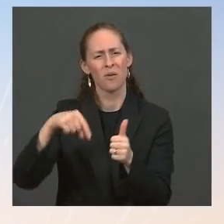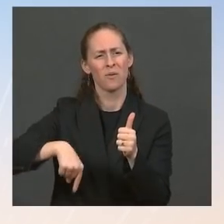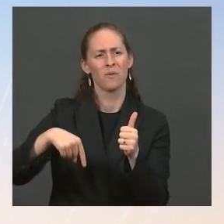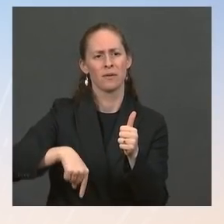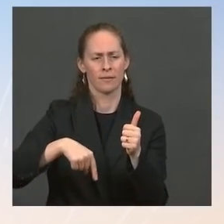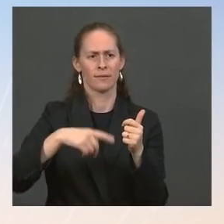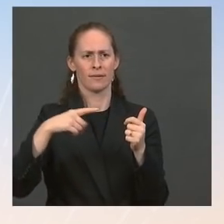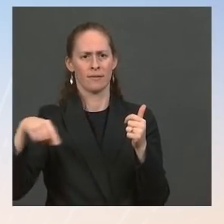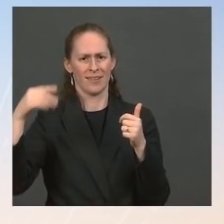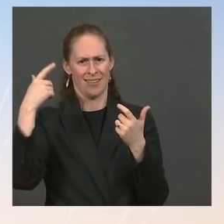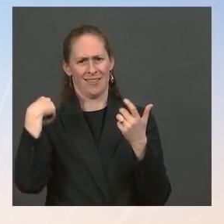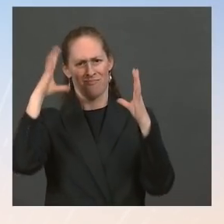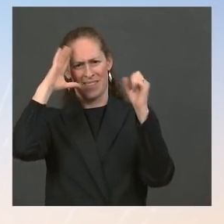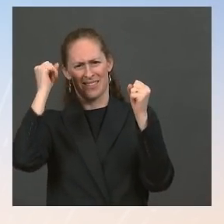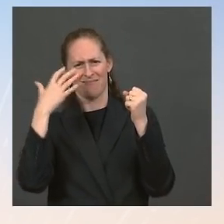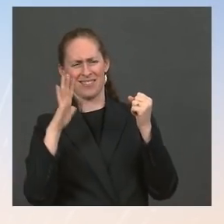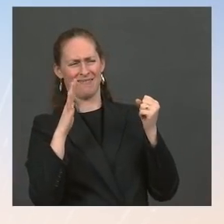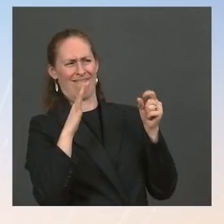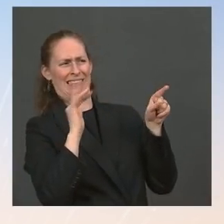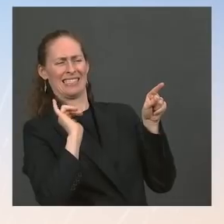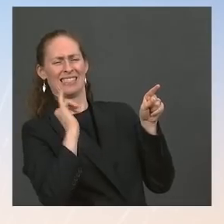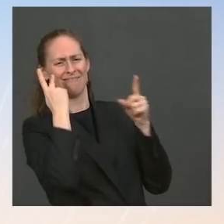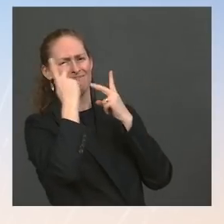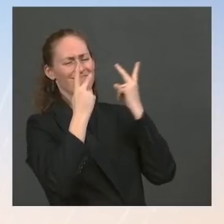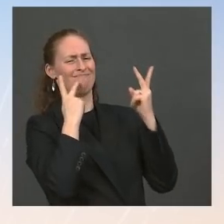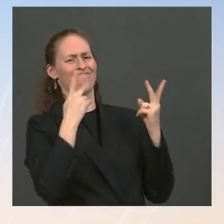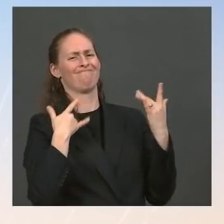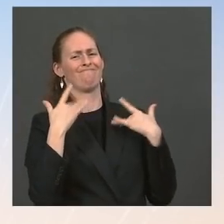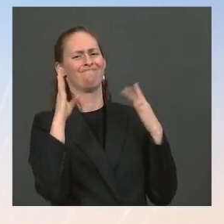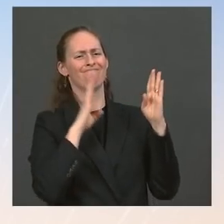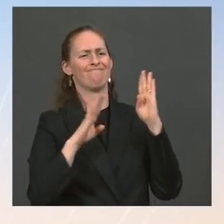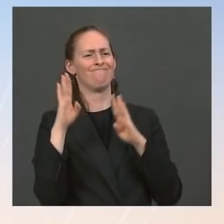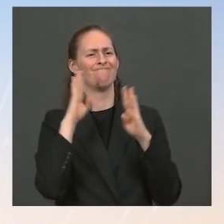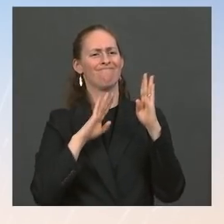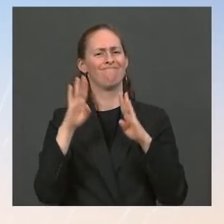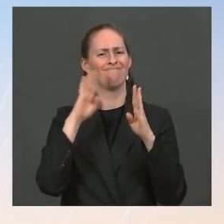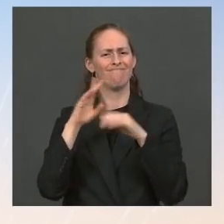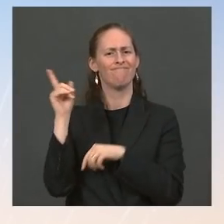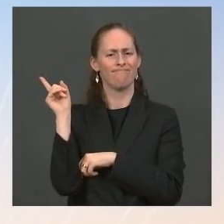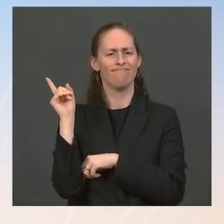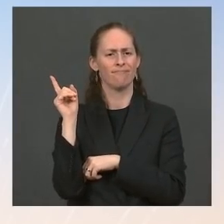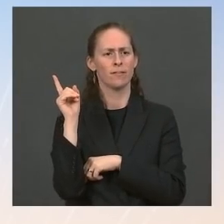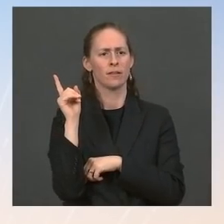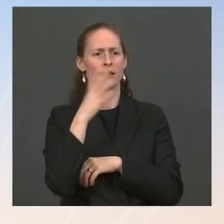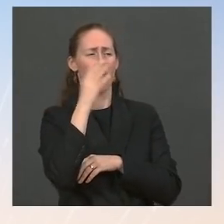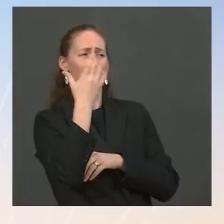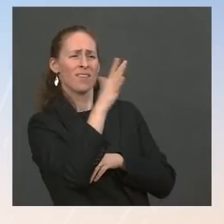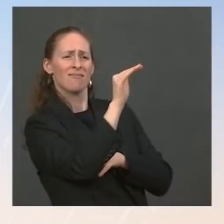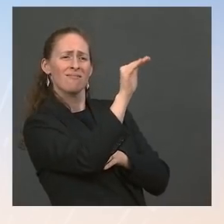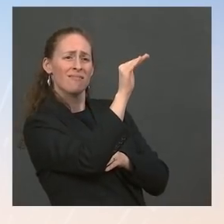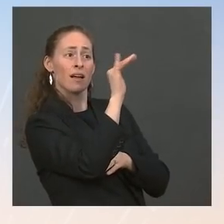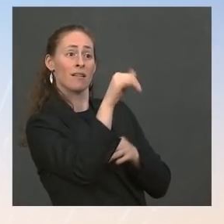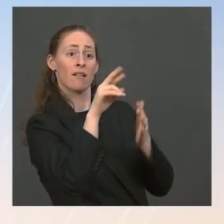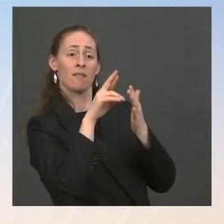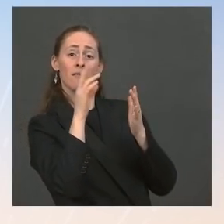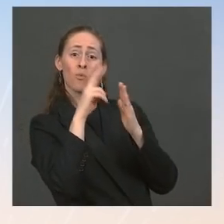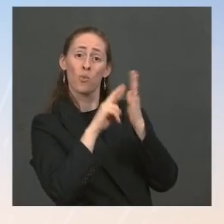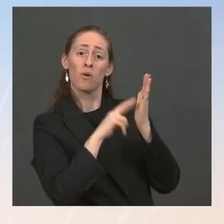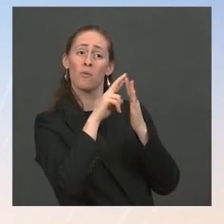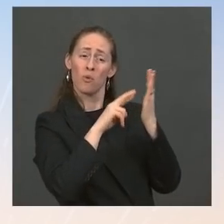express his view that China should be playing by the rules that the rest of the global community expects,